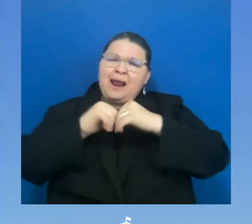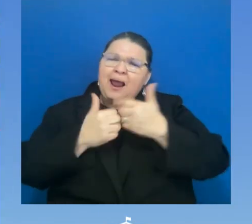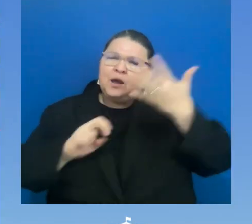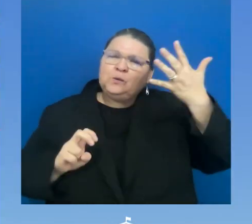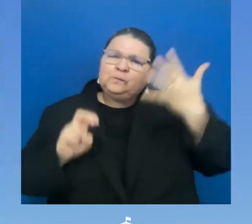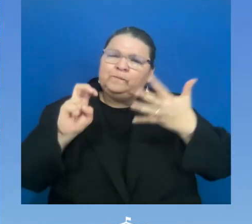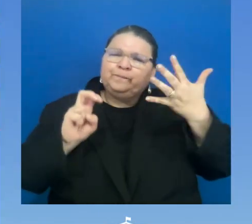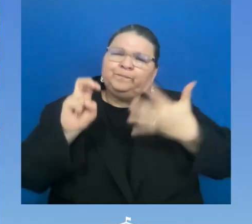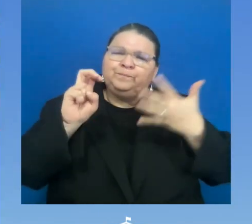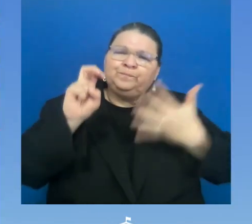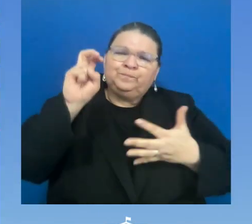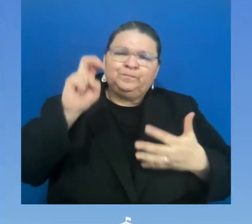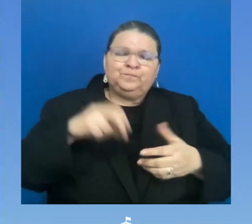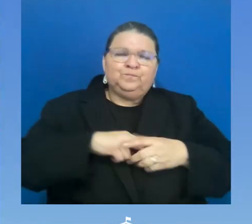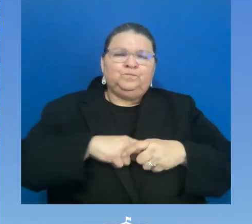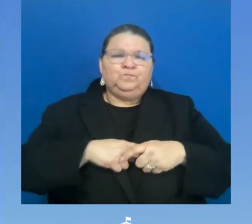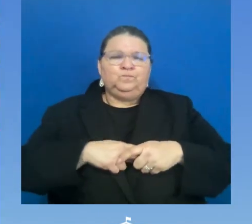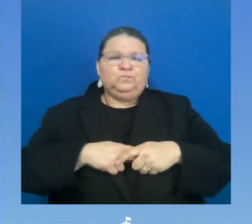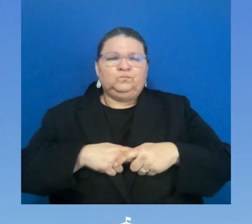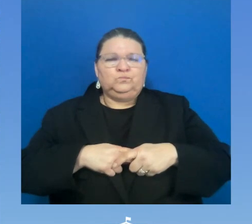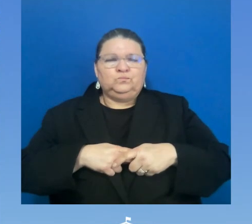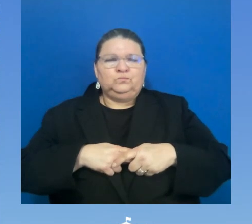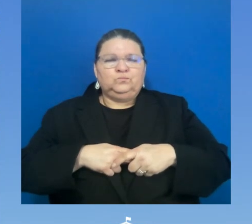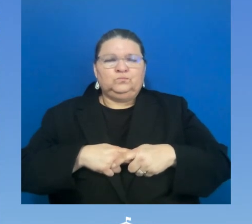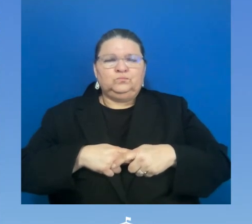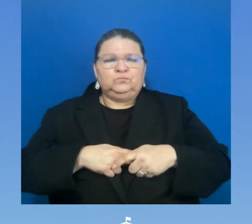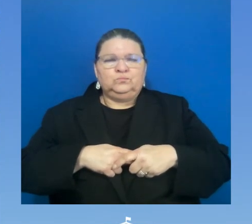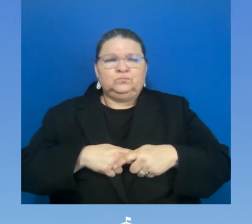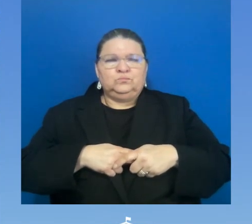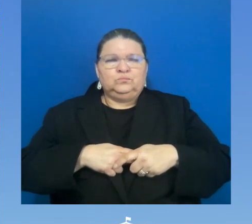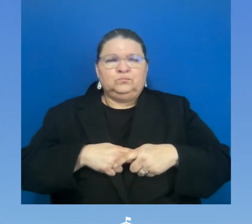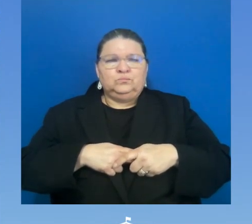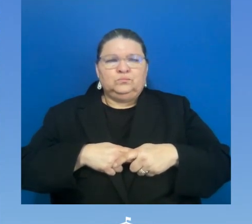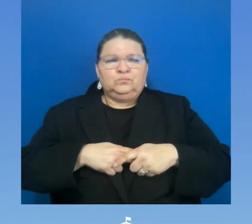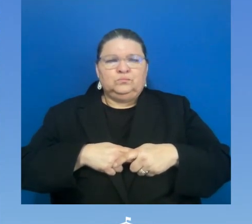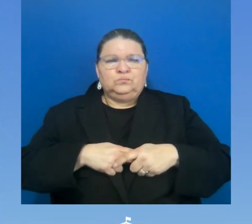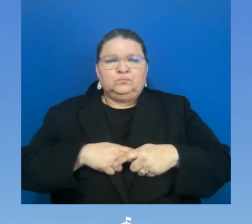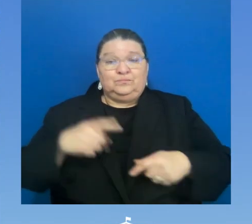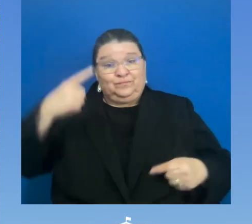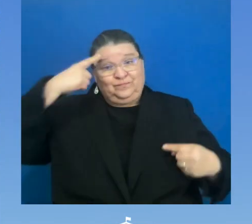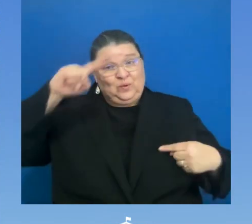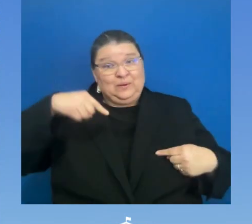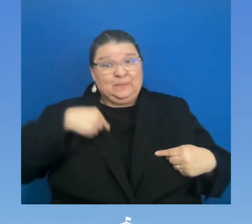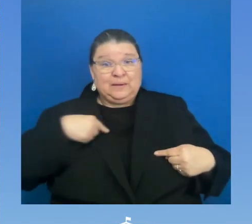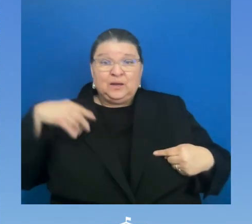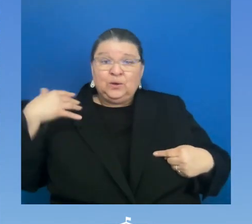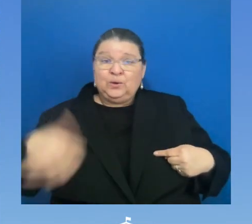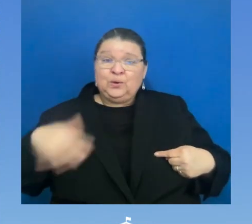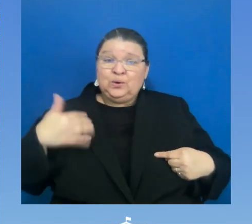I feel like it has been over two decades of work. It started off, as Julie said,